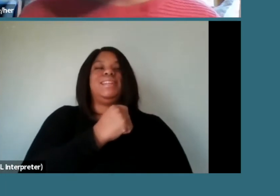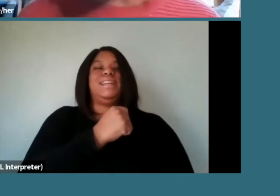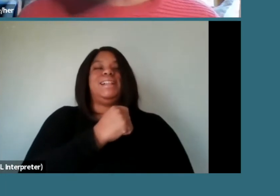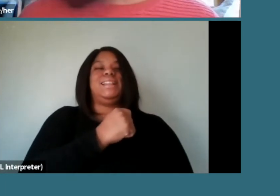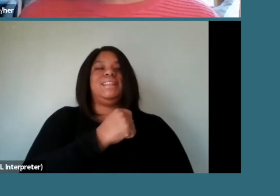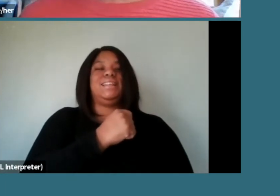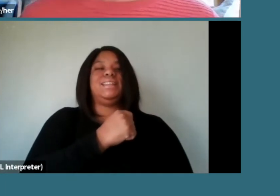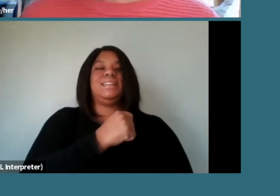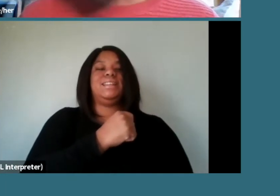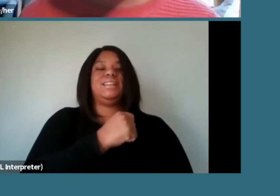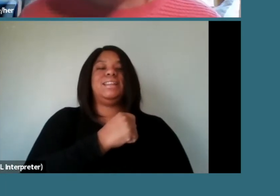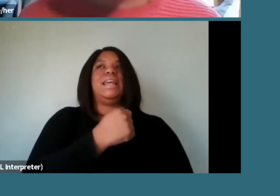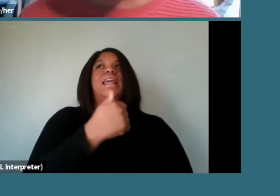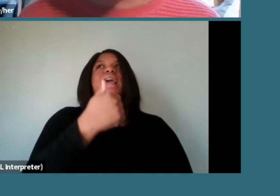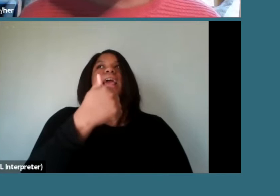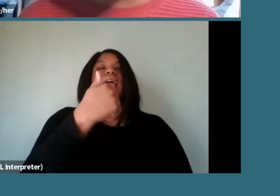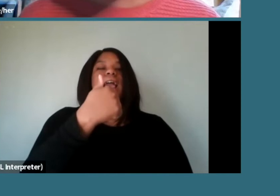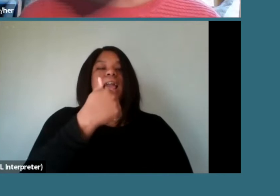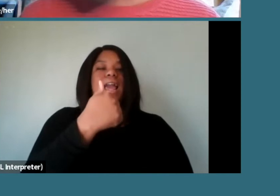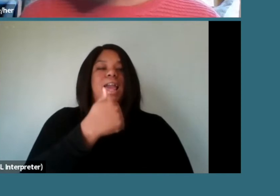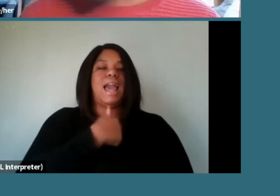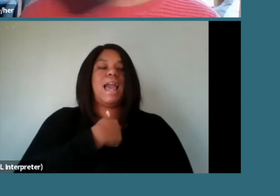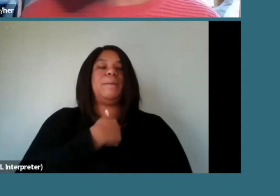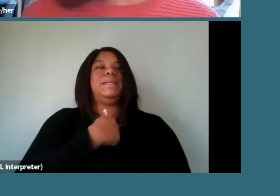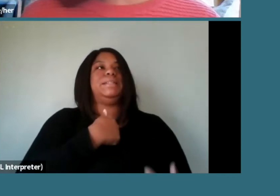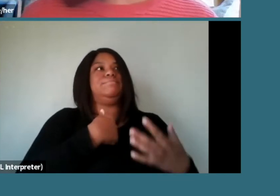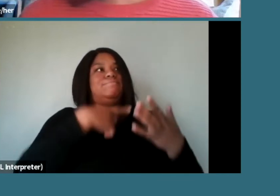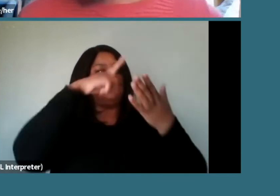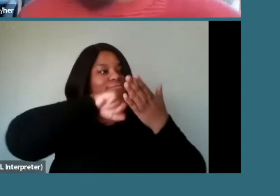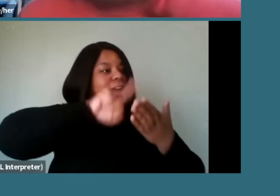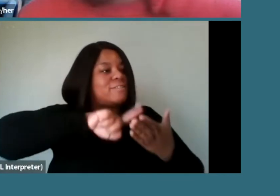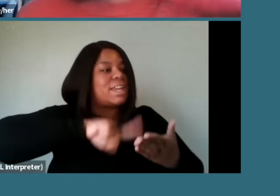been navigating a lot of this right now as a blind person who has been featured